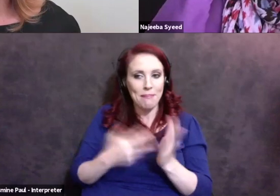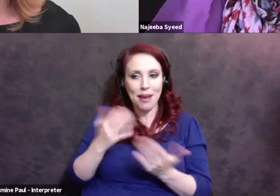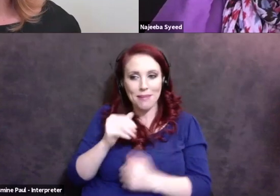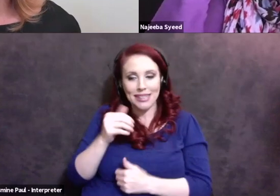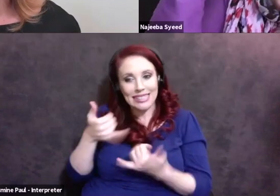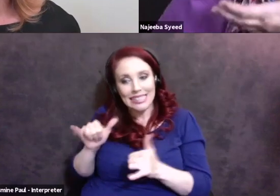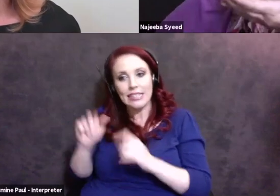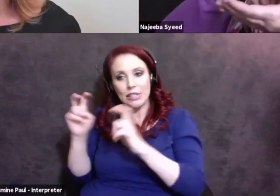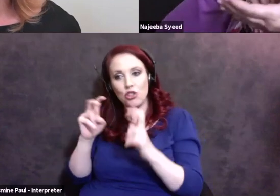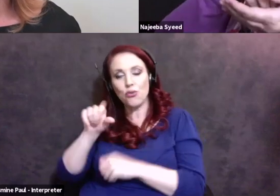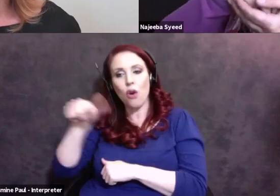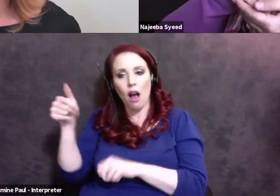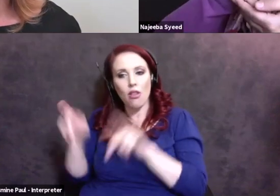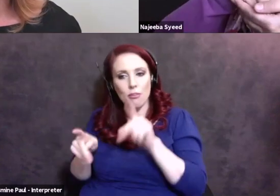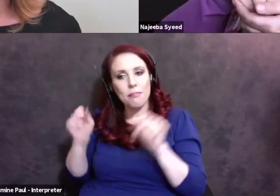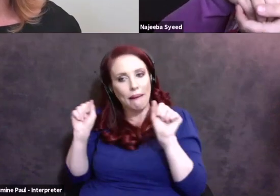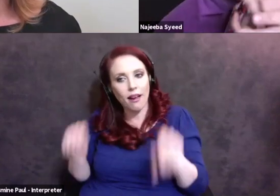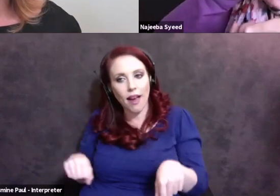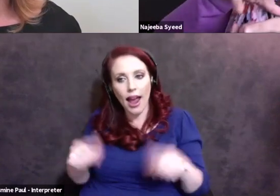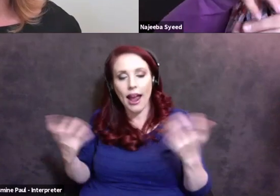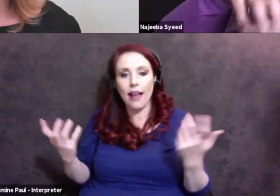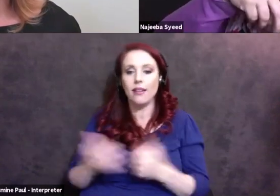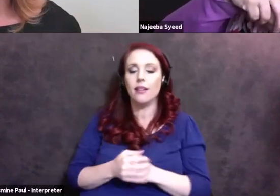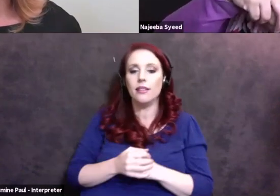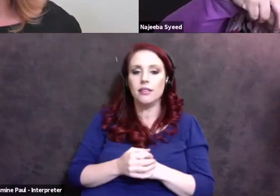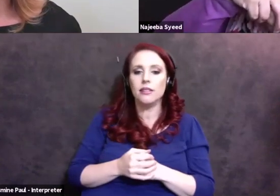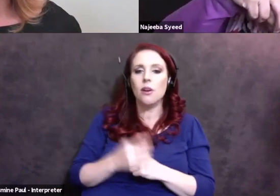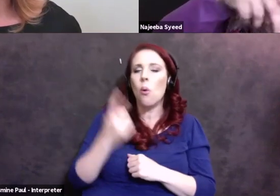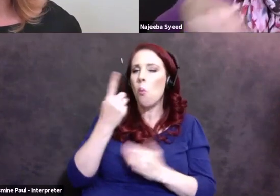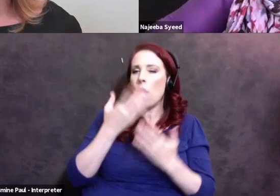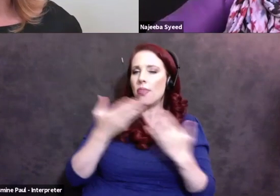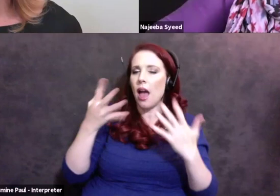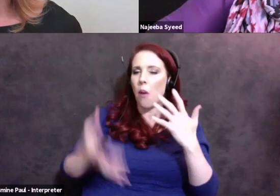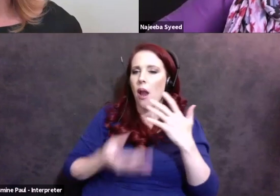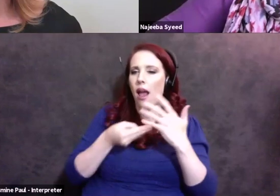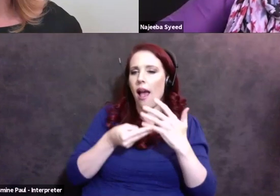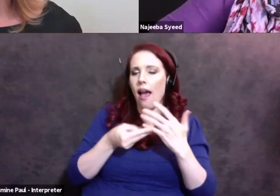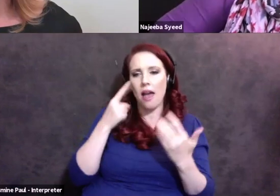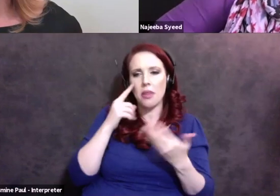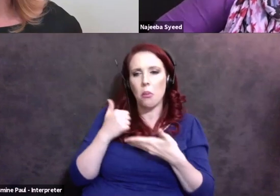One thing I really want to put in here that I think is helpful for the conversation is